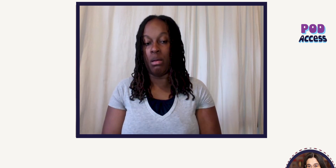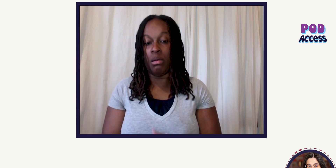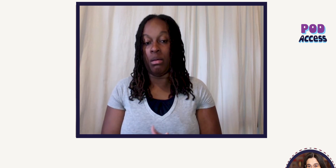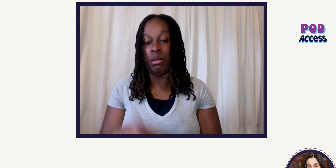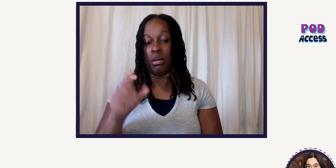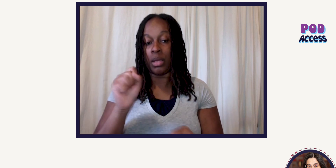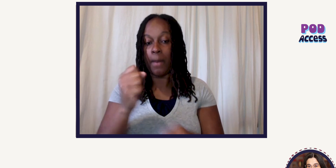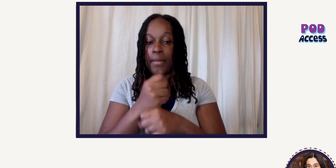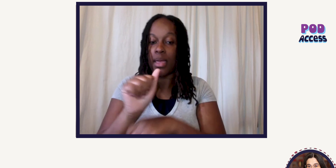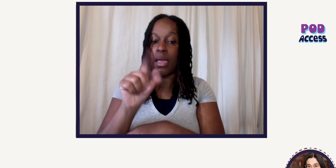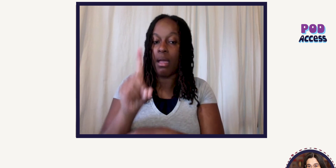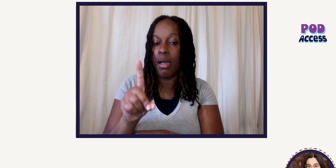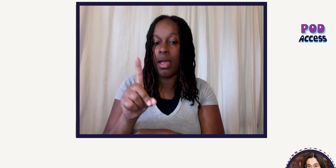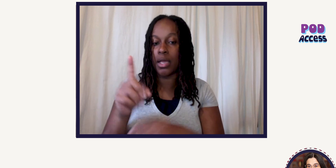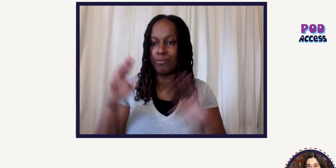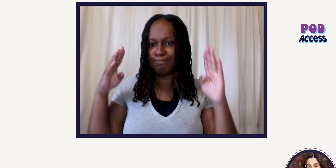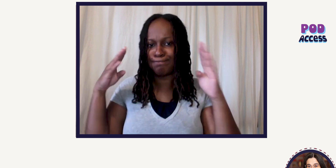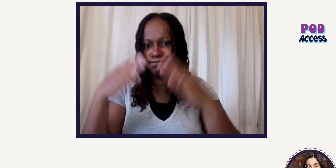You can make the ad geared towards link clicks.